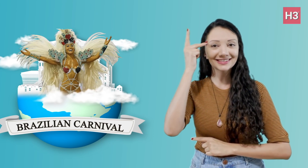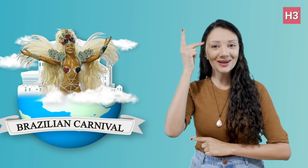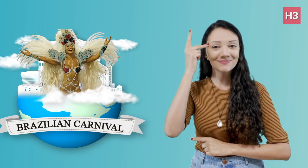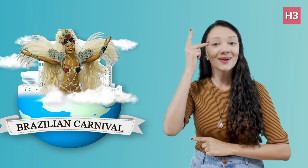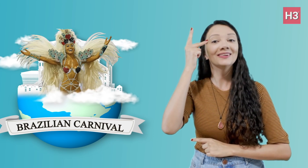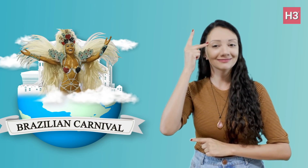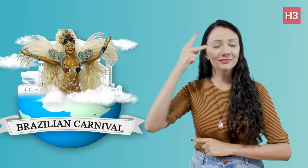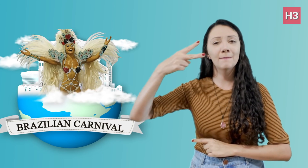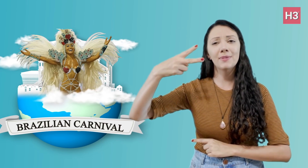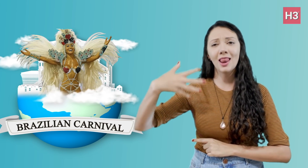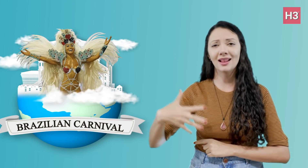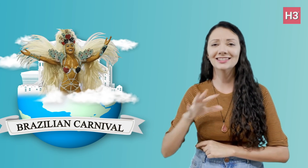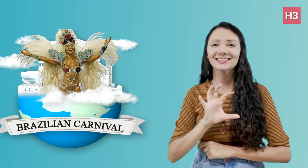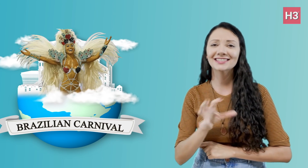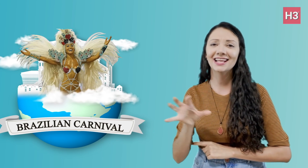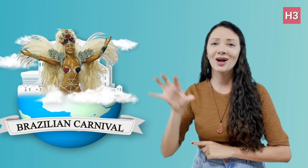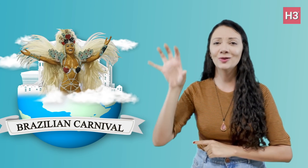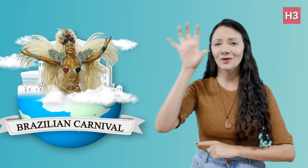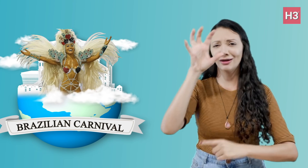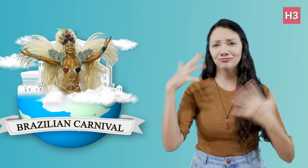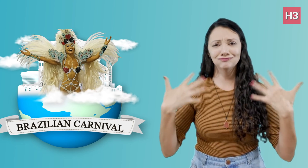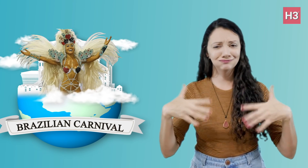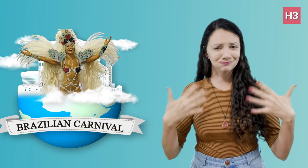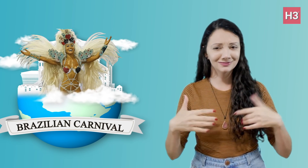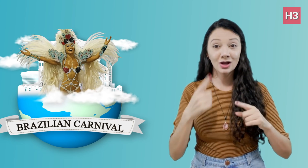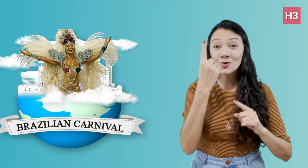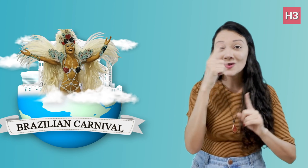with Sao Paulo coming in second place.